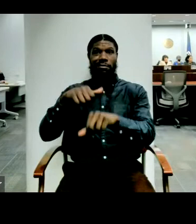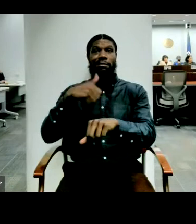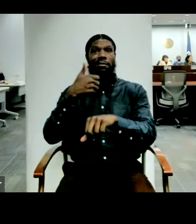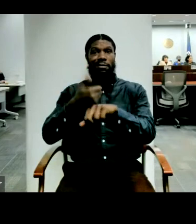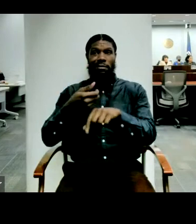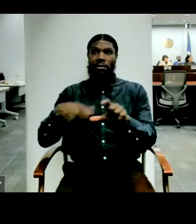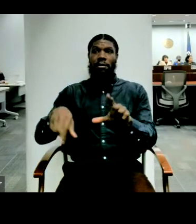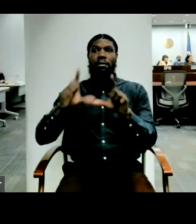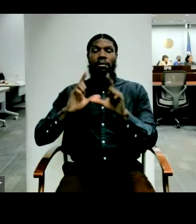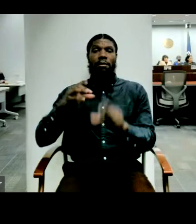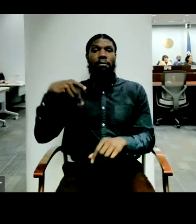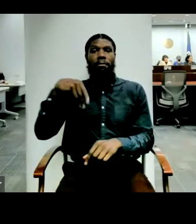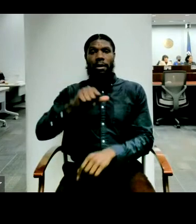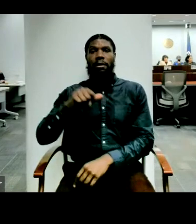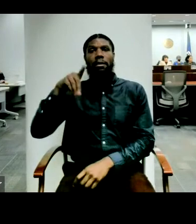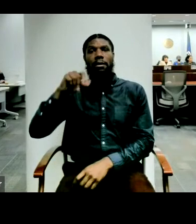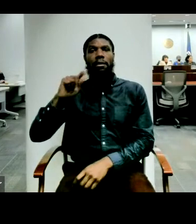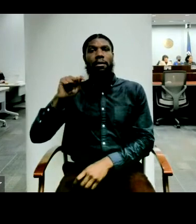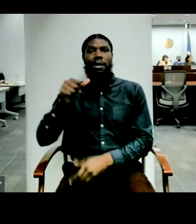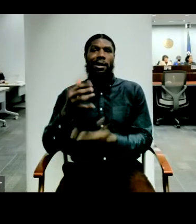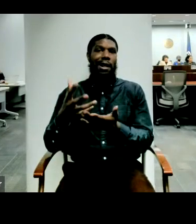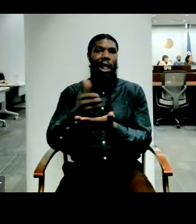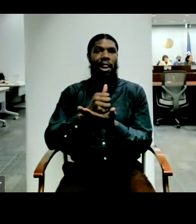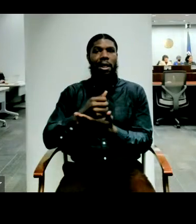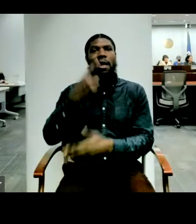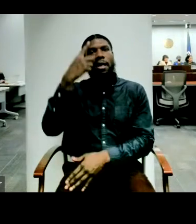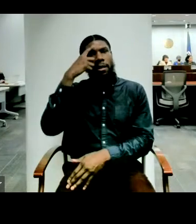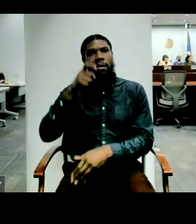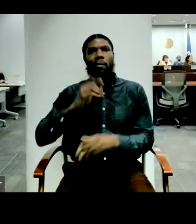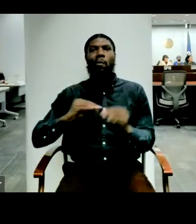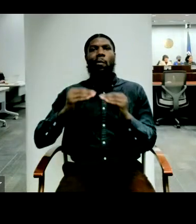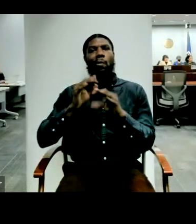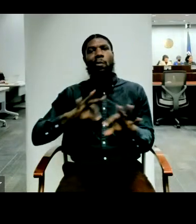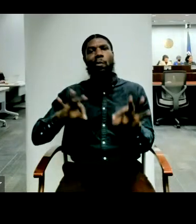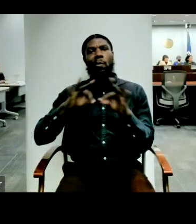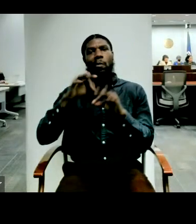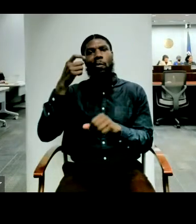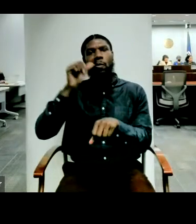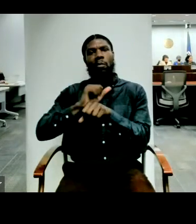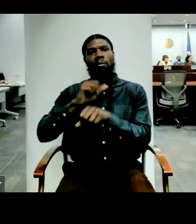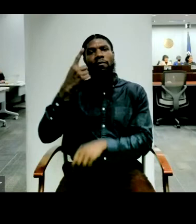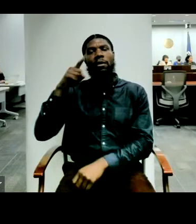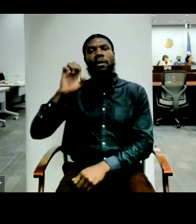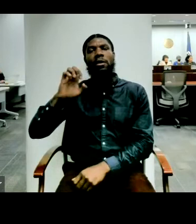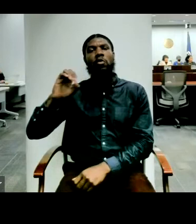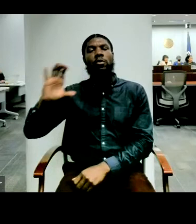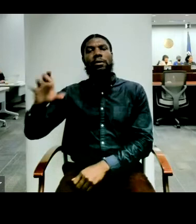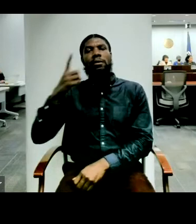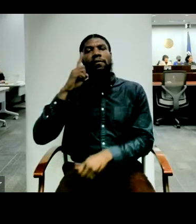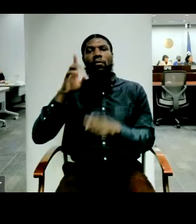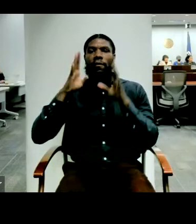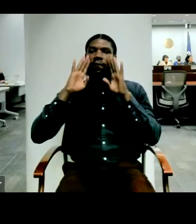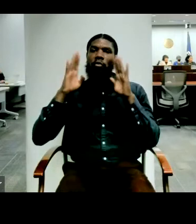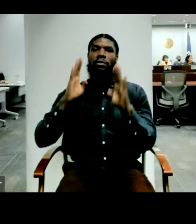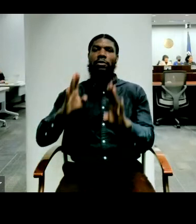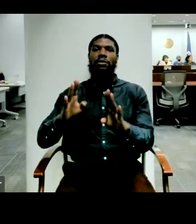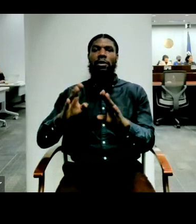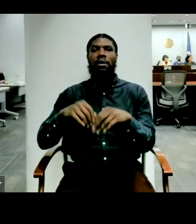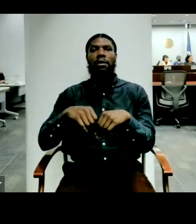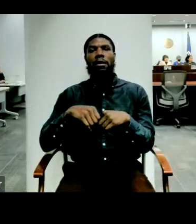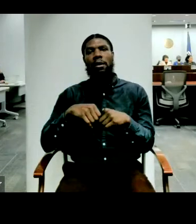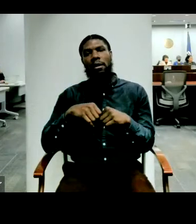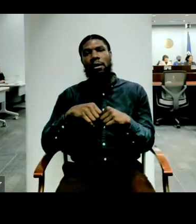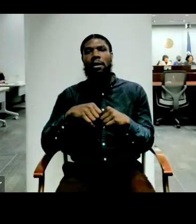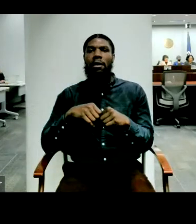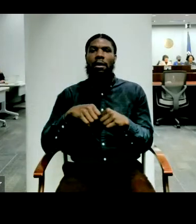collection, I think that there is important work for the EEOC to do um focusing on um working to